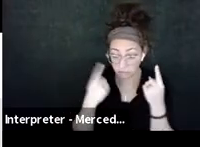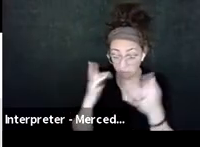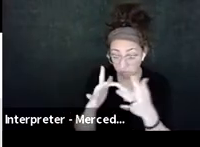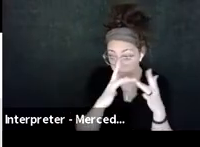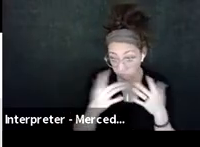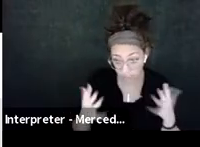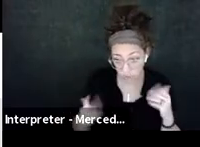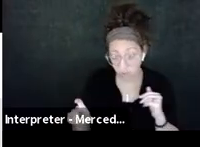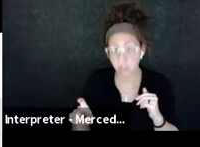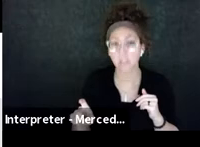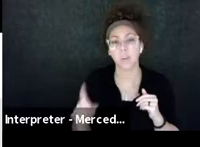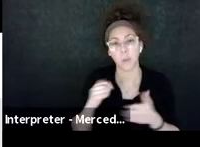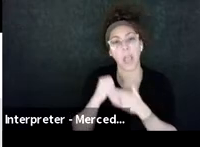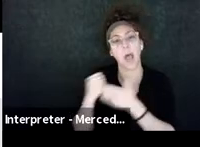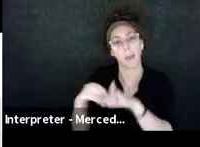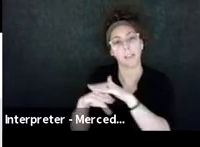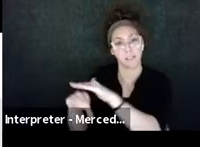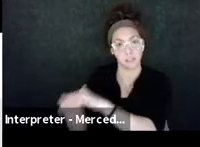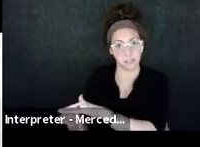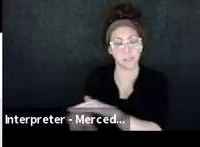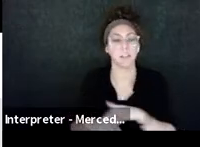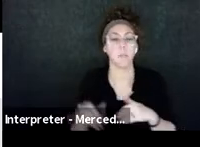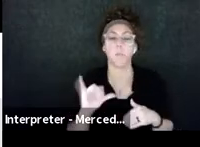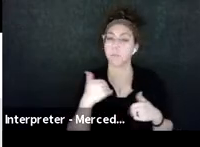maria.rodriguez: But we also have a program within Western about it's our diversion program.